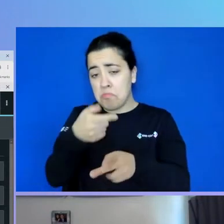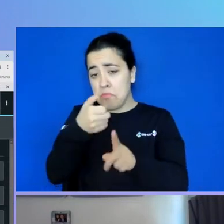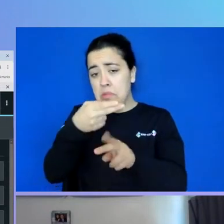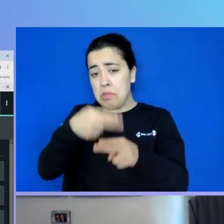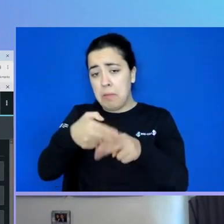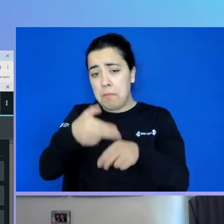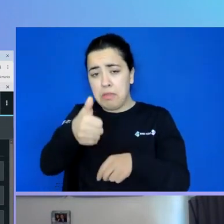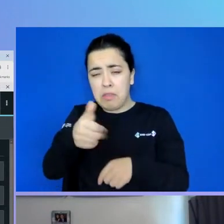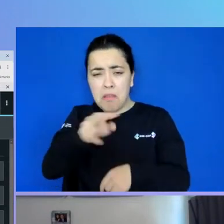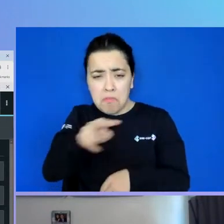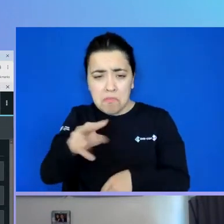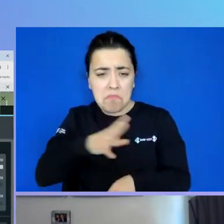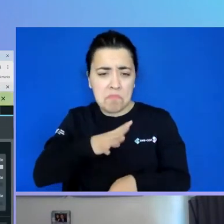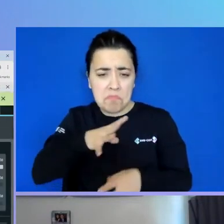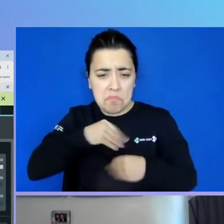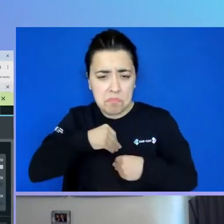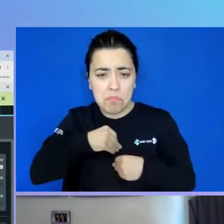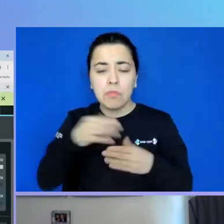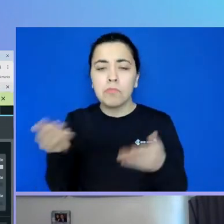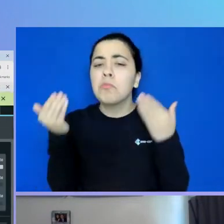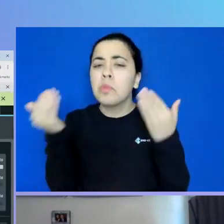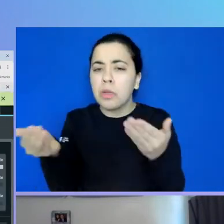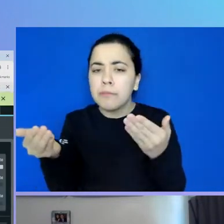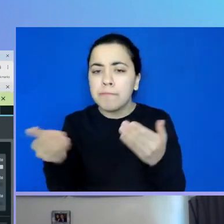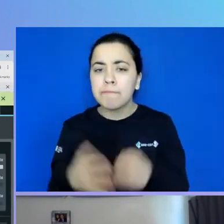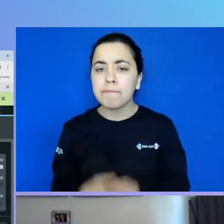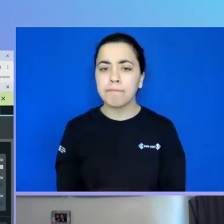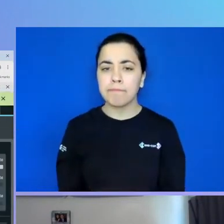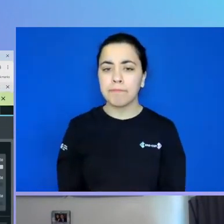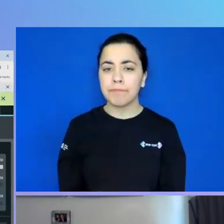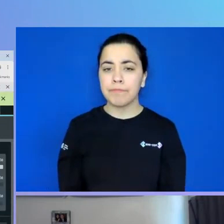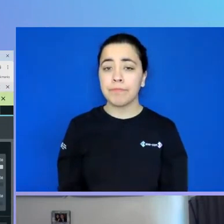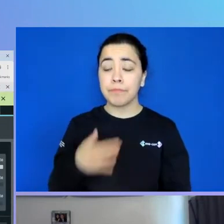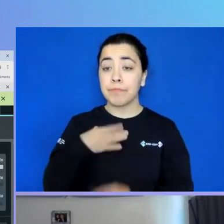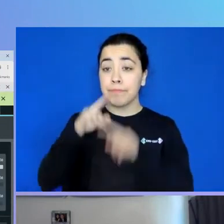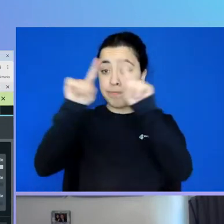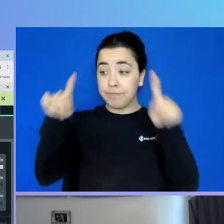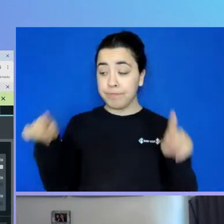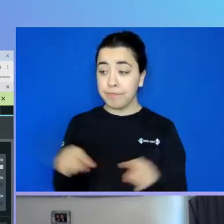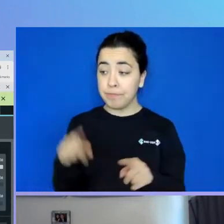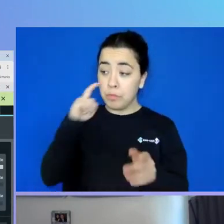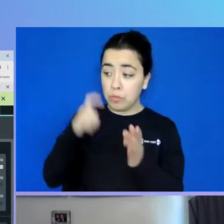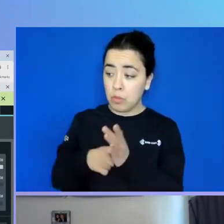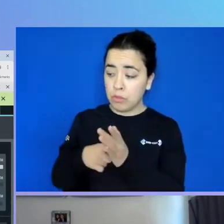with that. Let's go ahead on my screen I have a list of seven